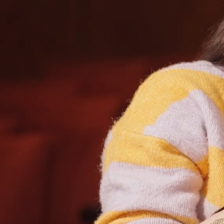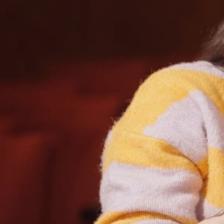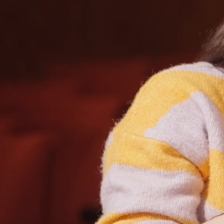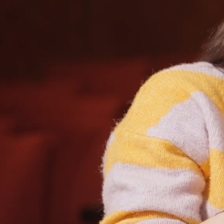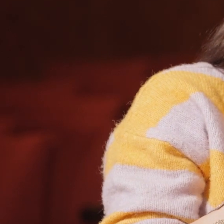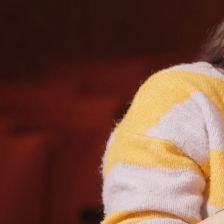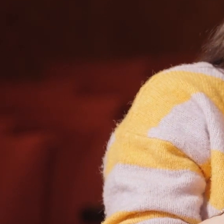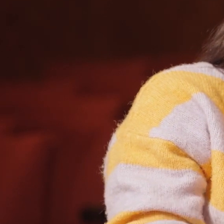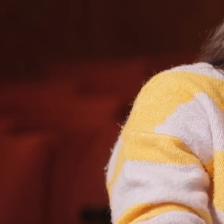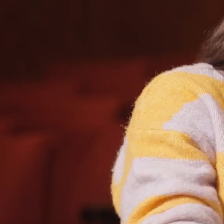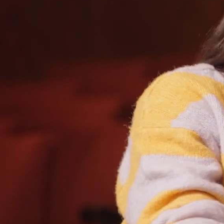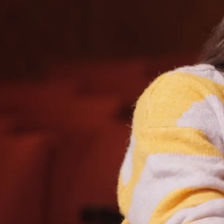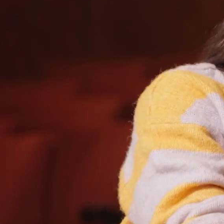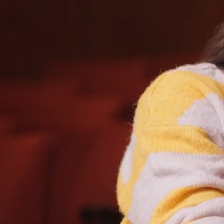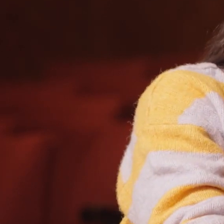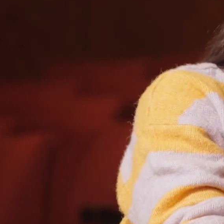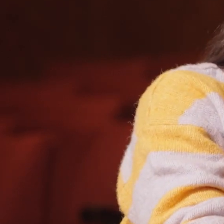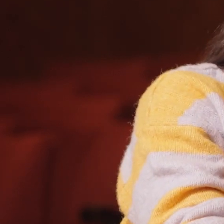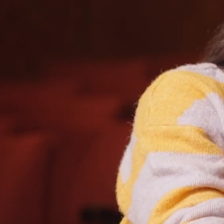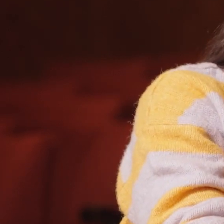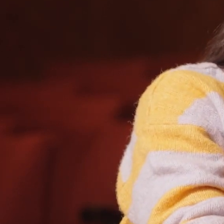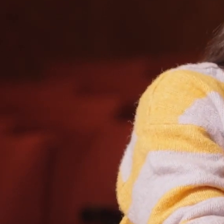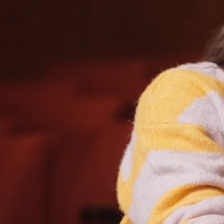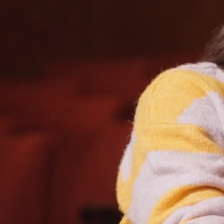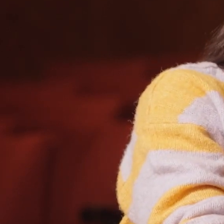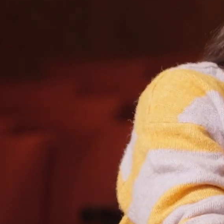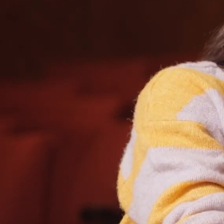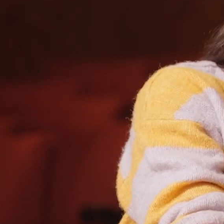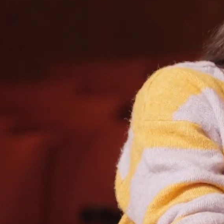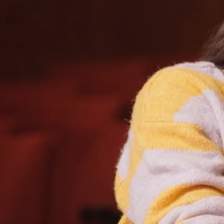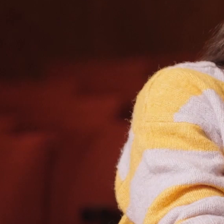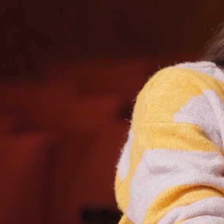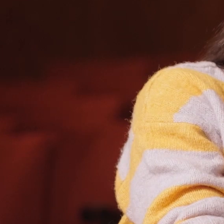It makes me a bit more understanding of the people I'm with.